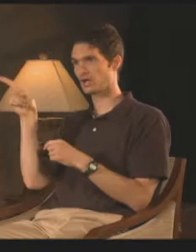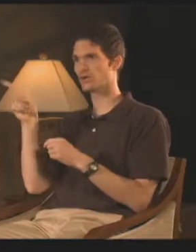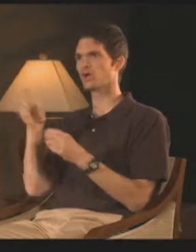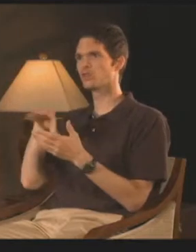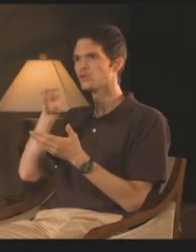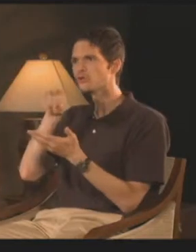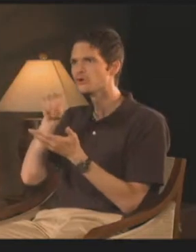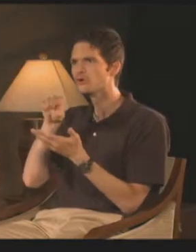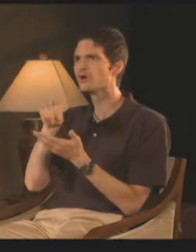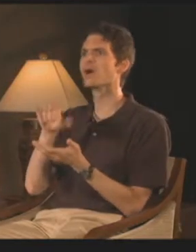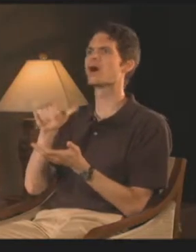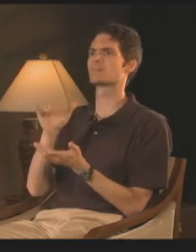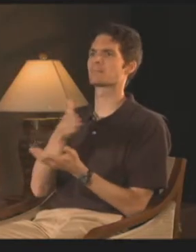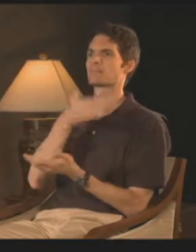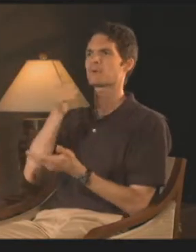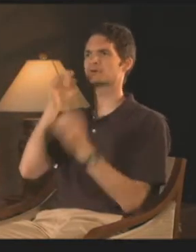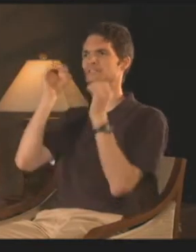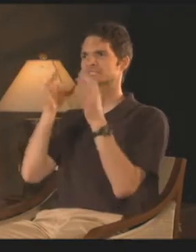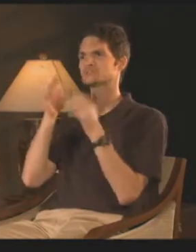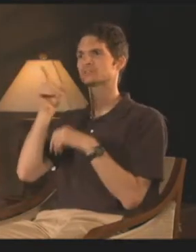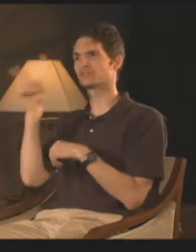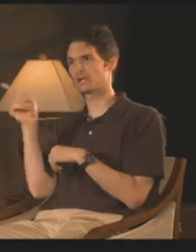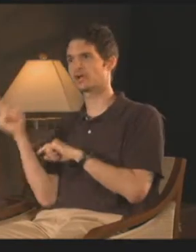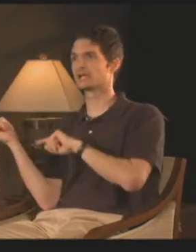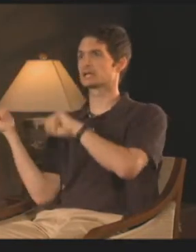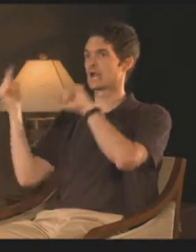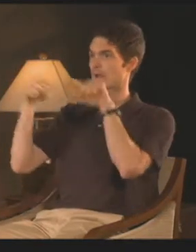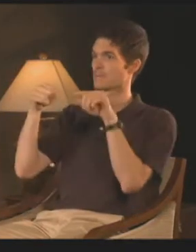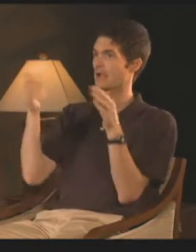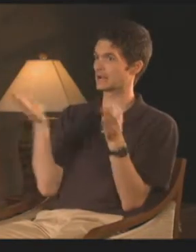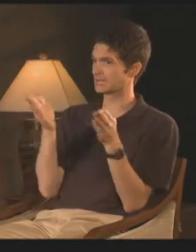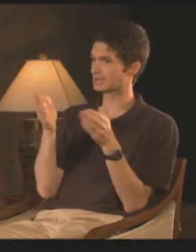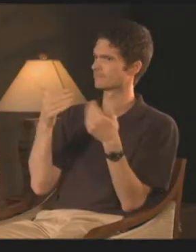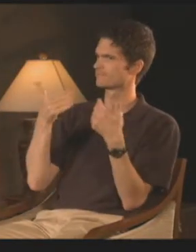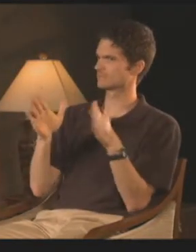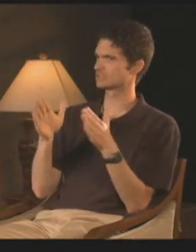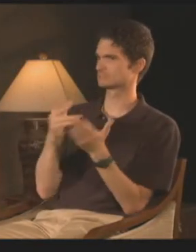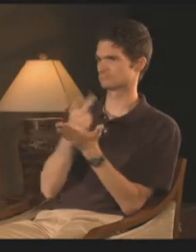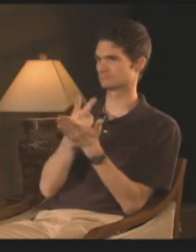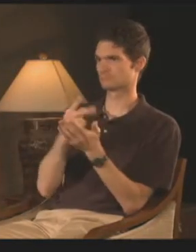While I was there, I learned how to become a better teacher, and then I came back here to finish my graduate